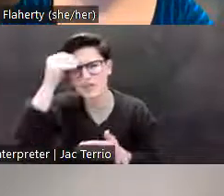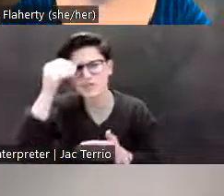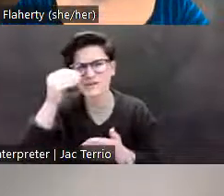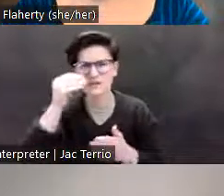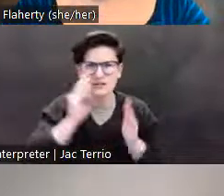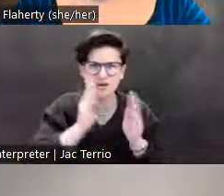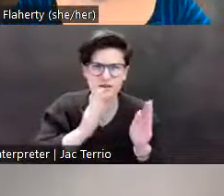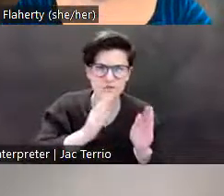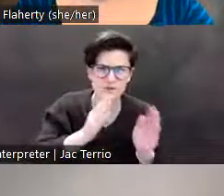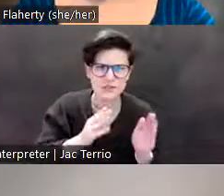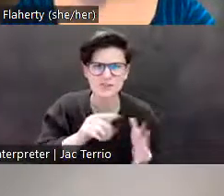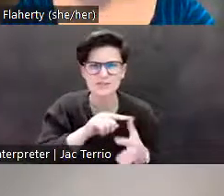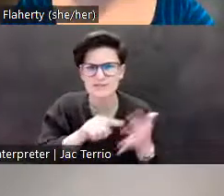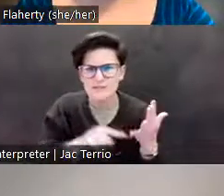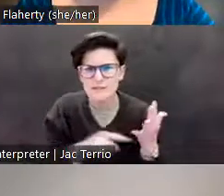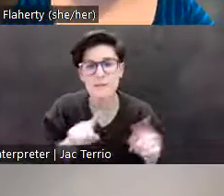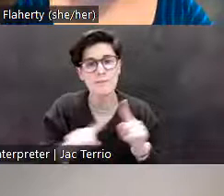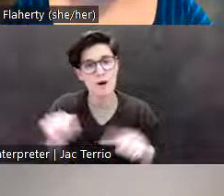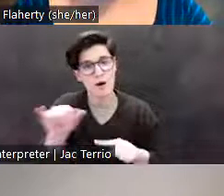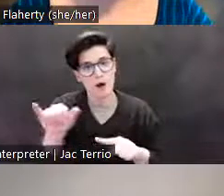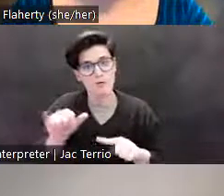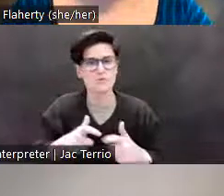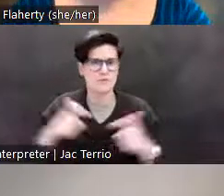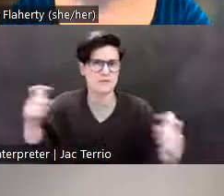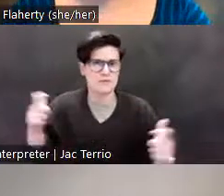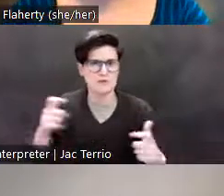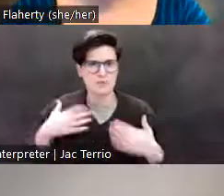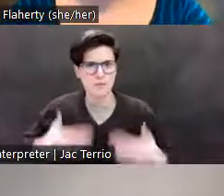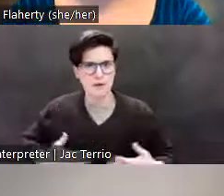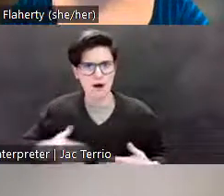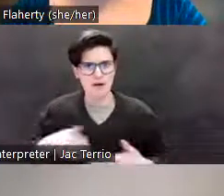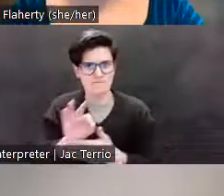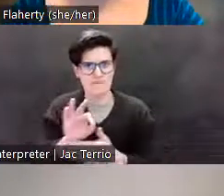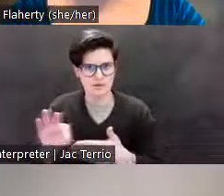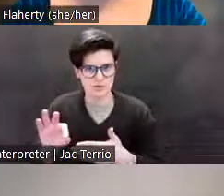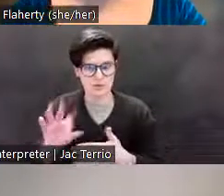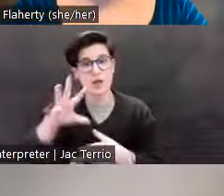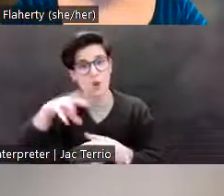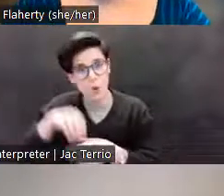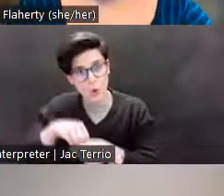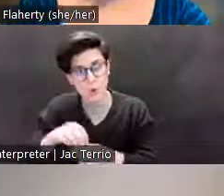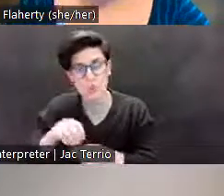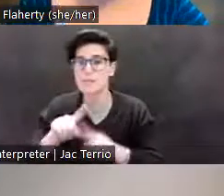functions, including but not limited to which means this: Isn't an exclusive list functions